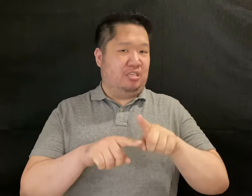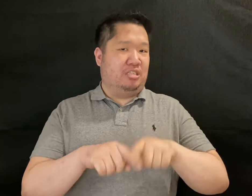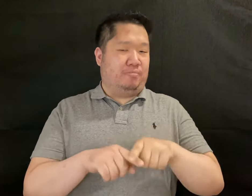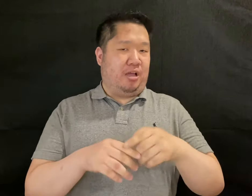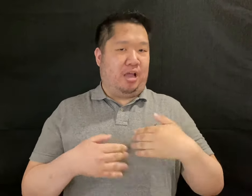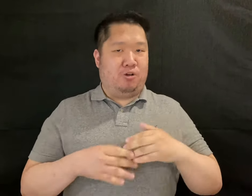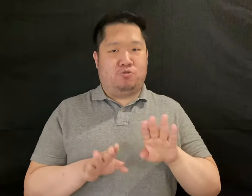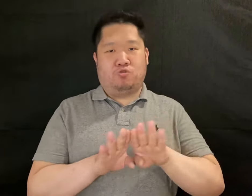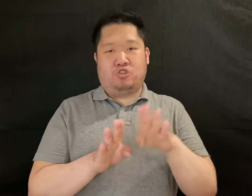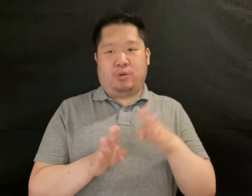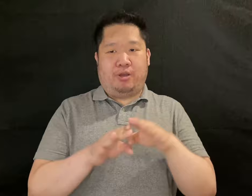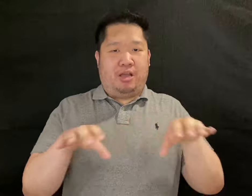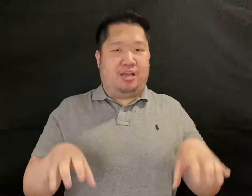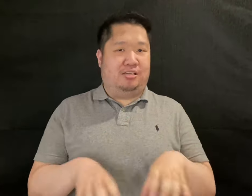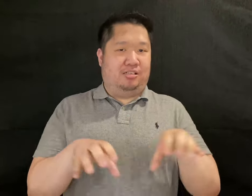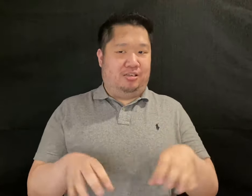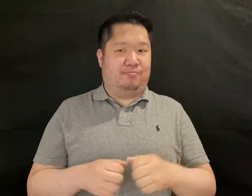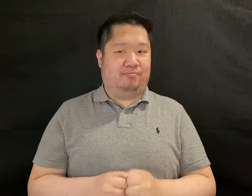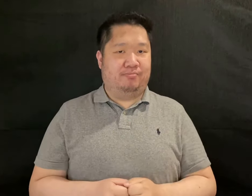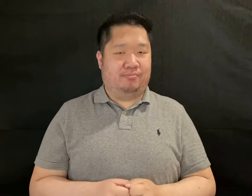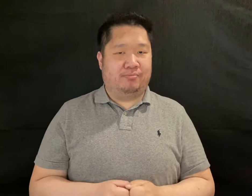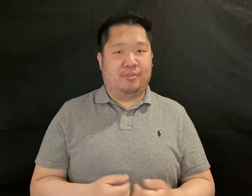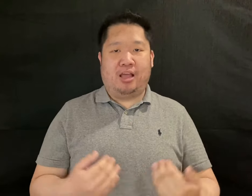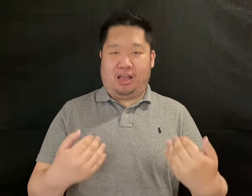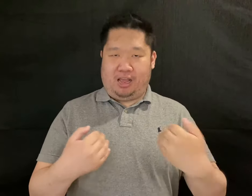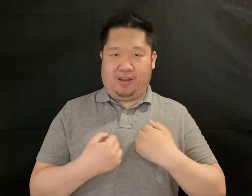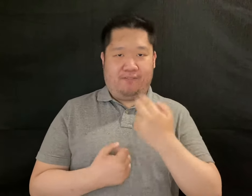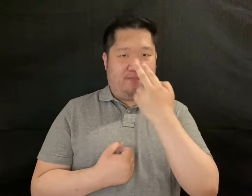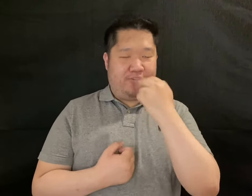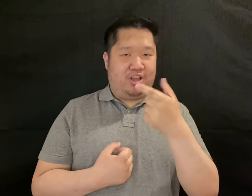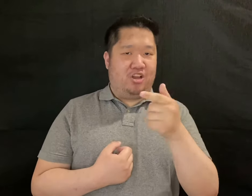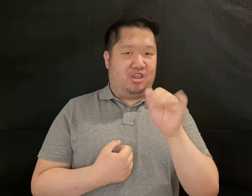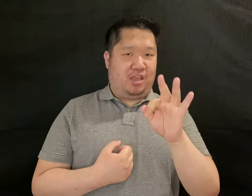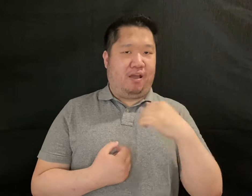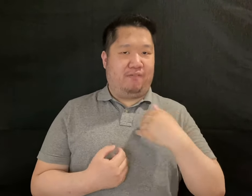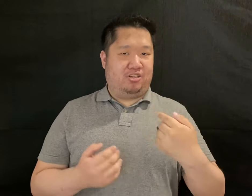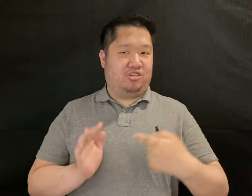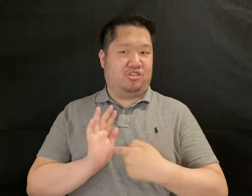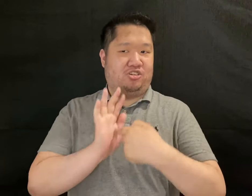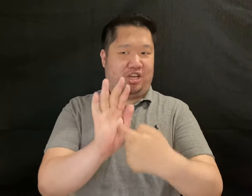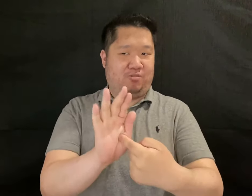It depends on the door's action. I have a funny GIF and you will